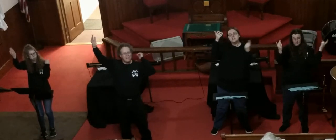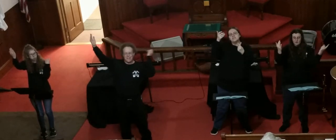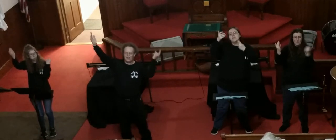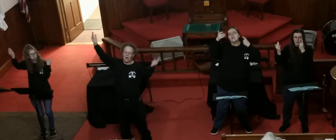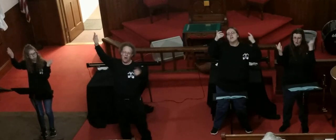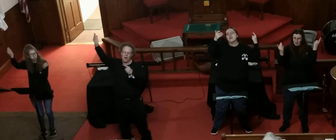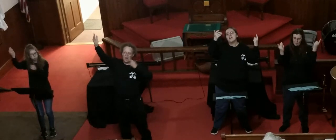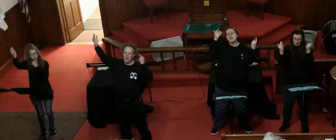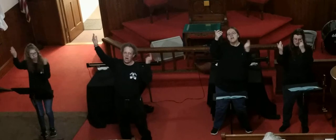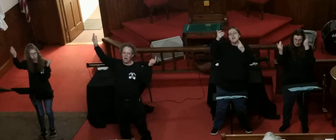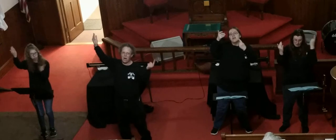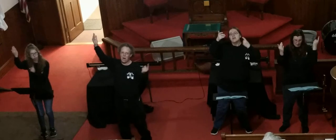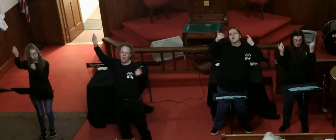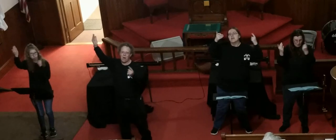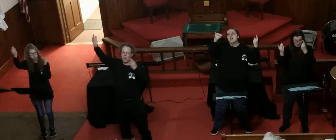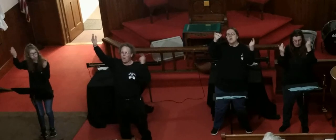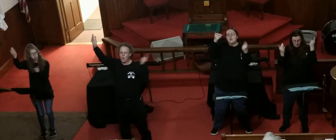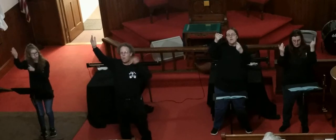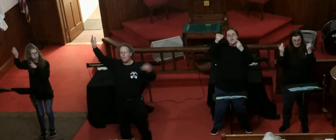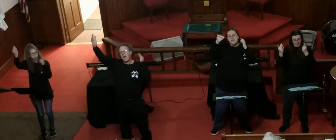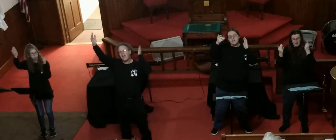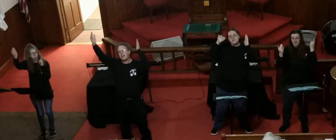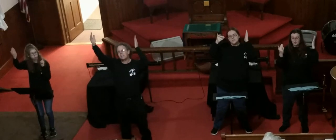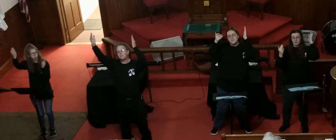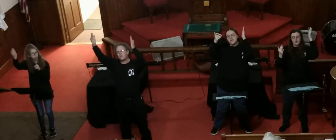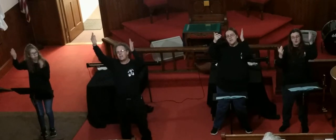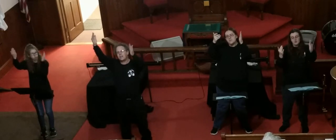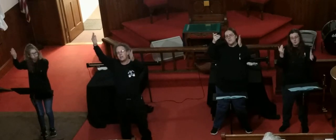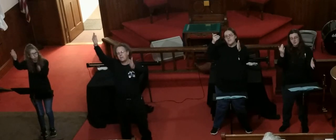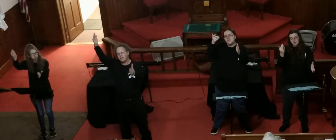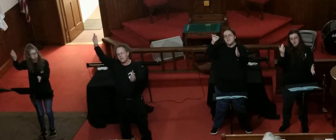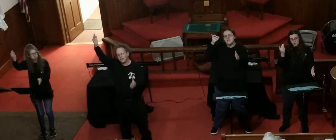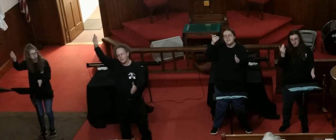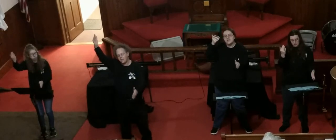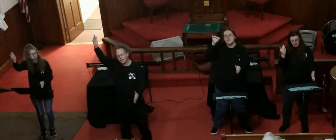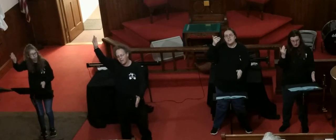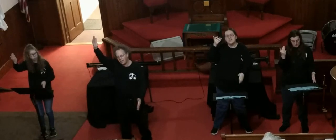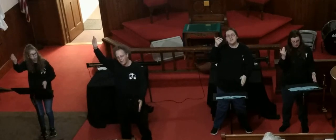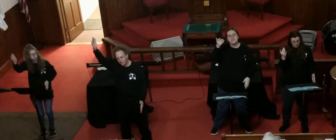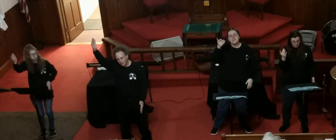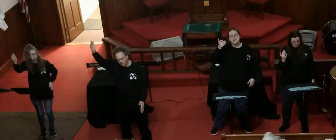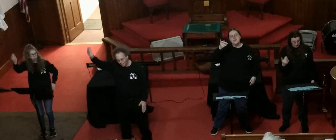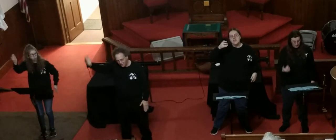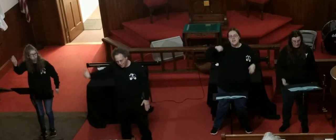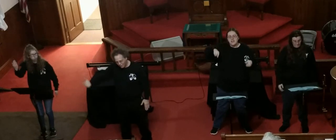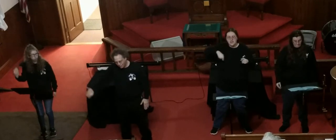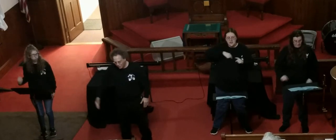He always Will be